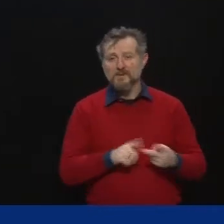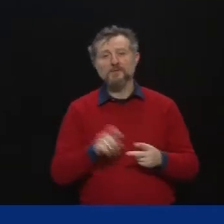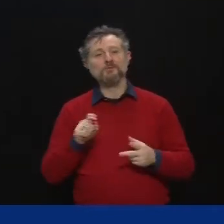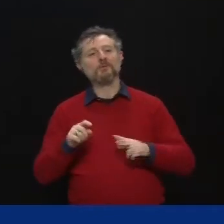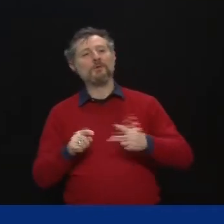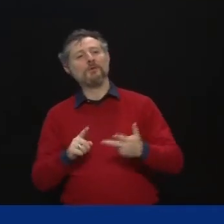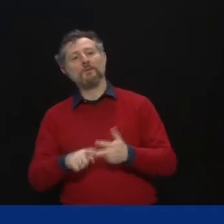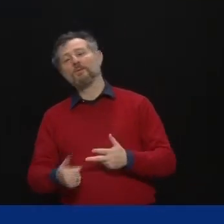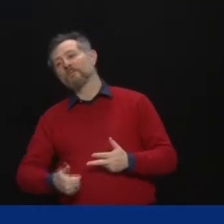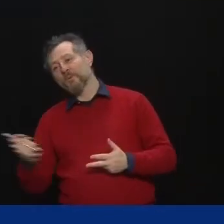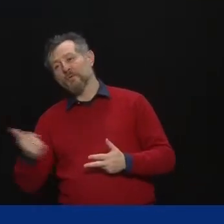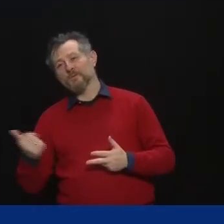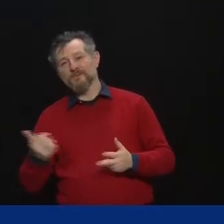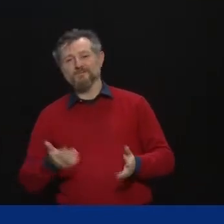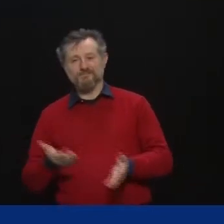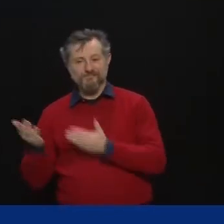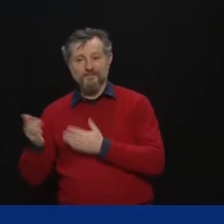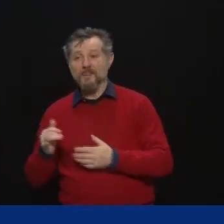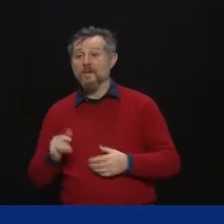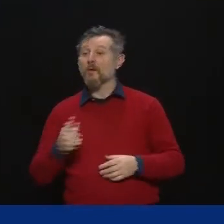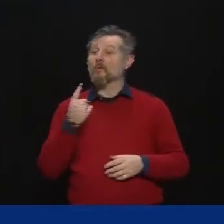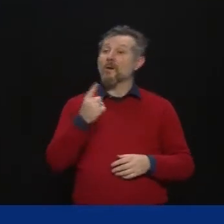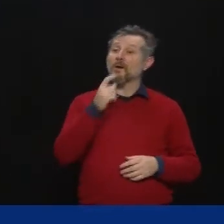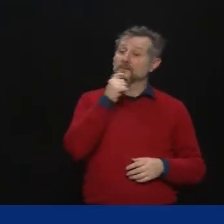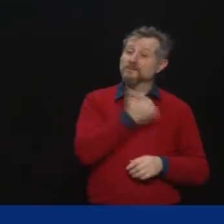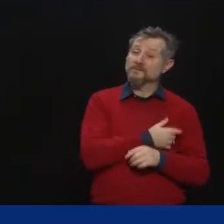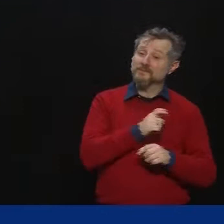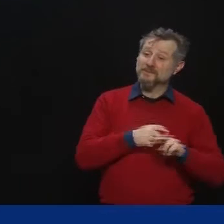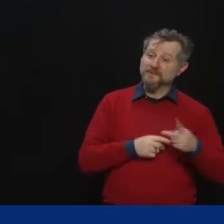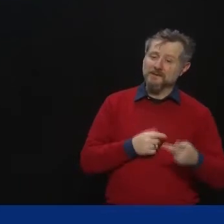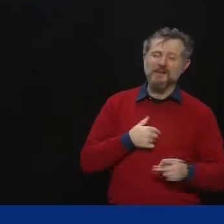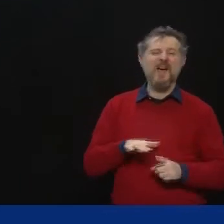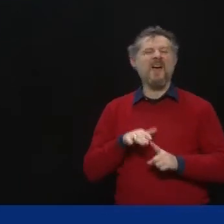PEOPLE, AND WE SPENT -- 3.4 MILLION TEXTS WENT OUT TO